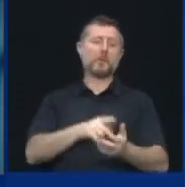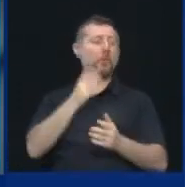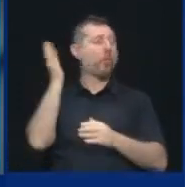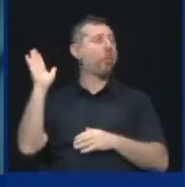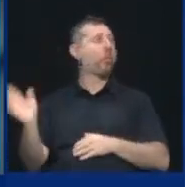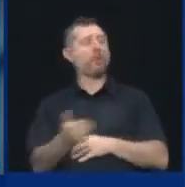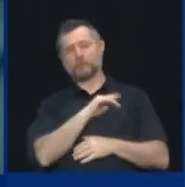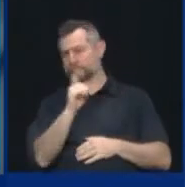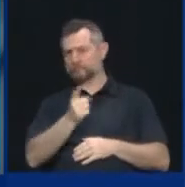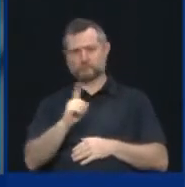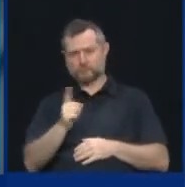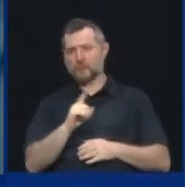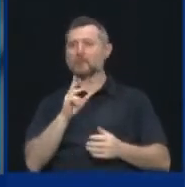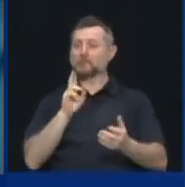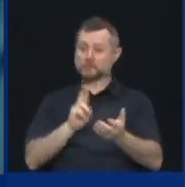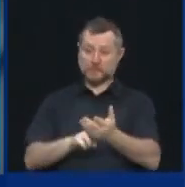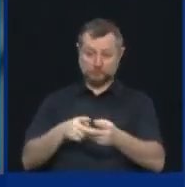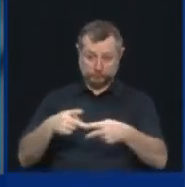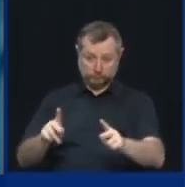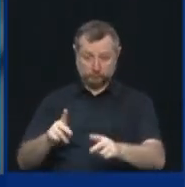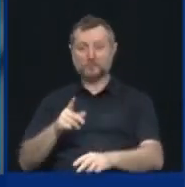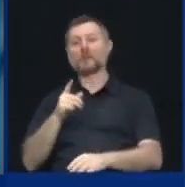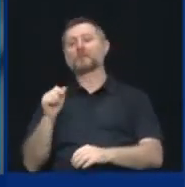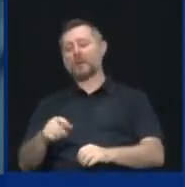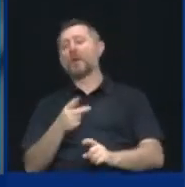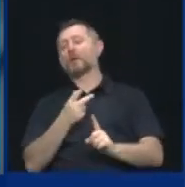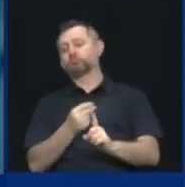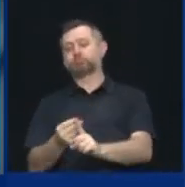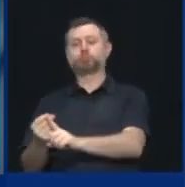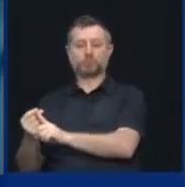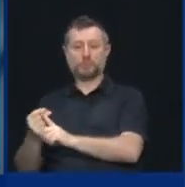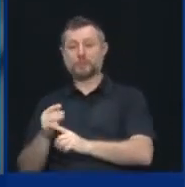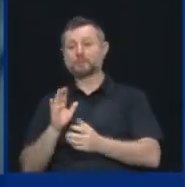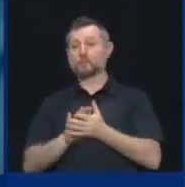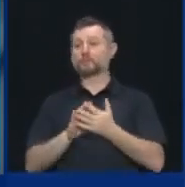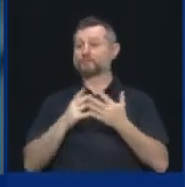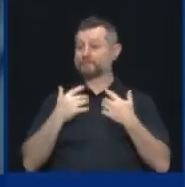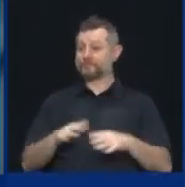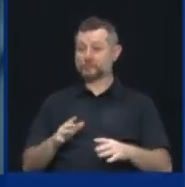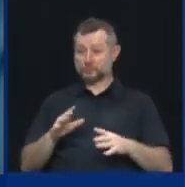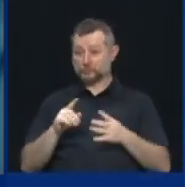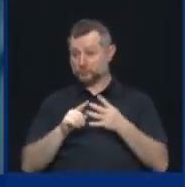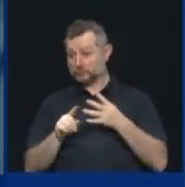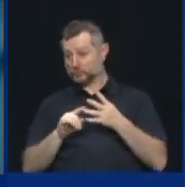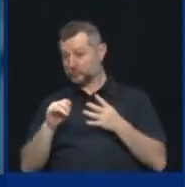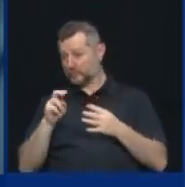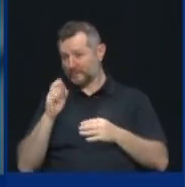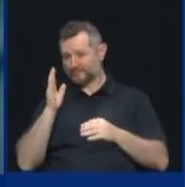PARENTAL PERMISSNIO SLIP, AND THEN VACCINATE THE CHILD.